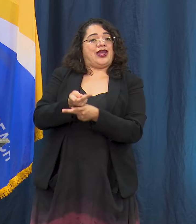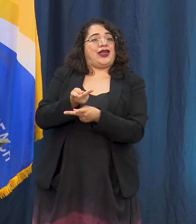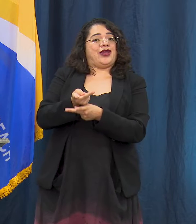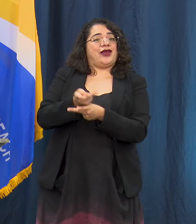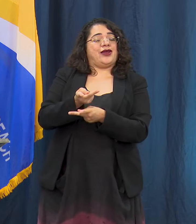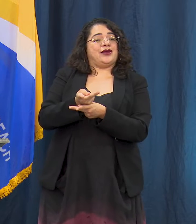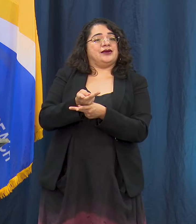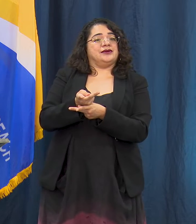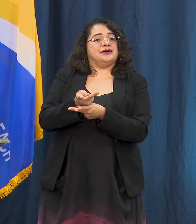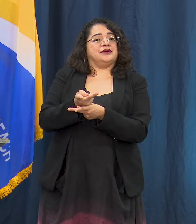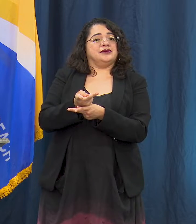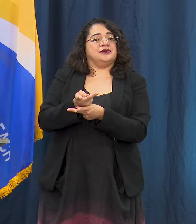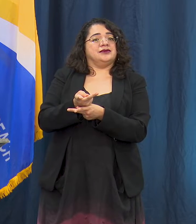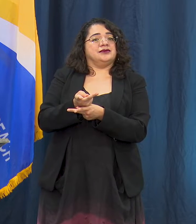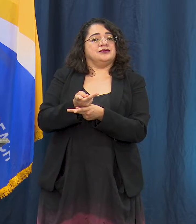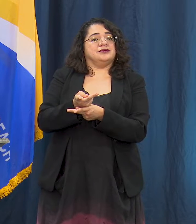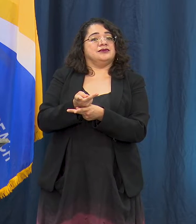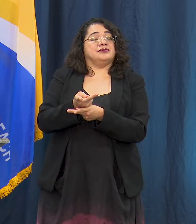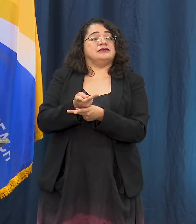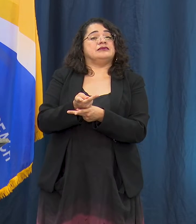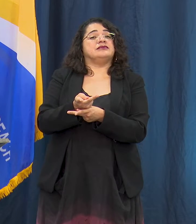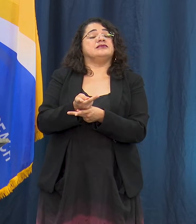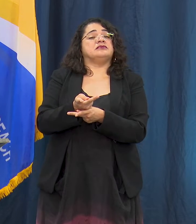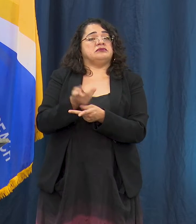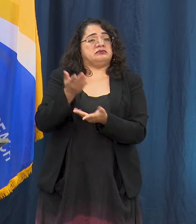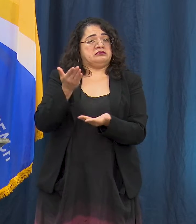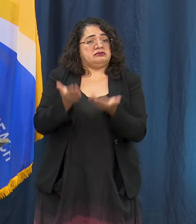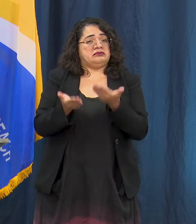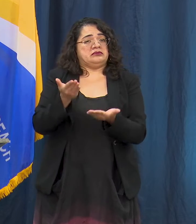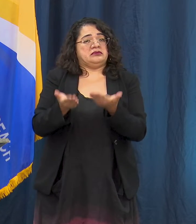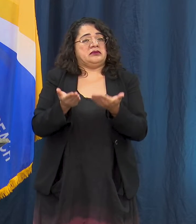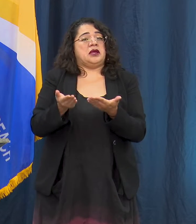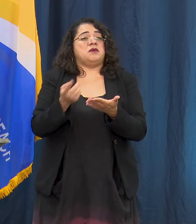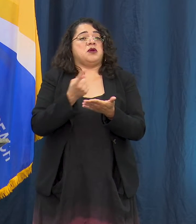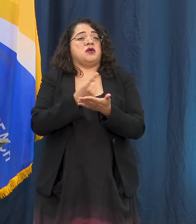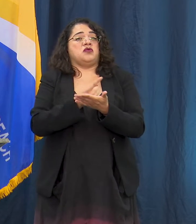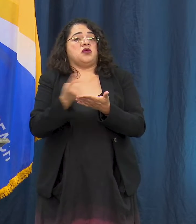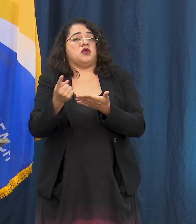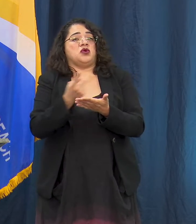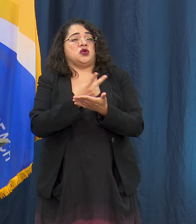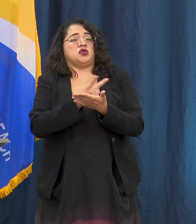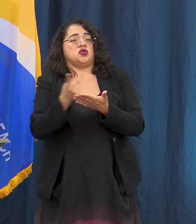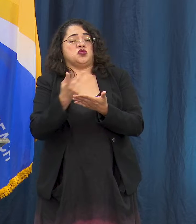likely come online within the next couple of weeks at the state level but